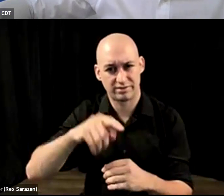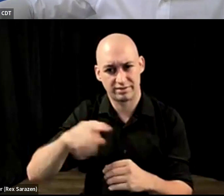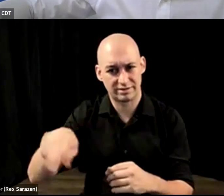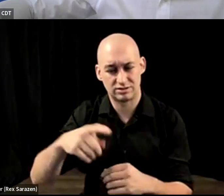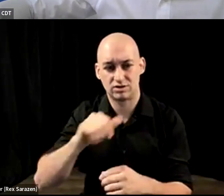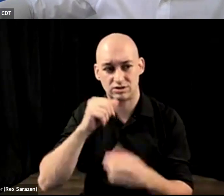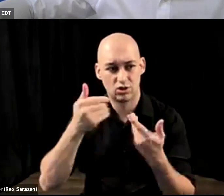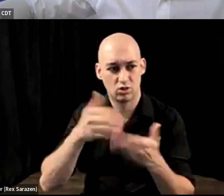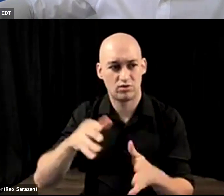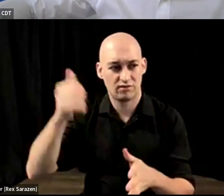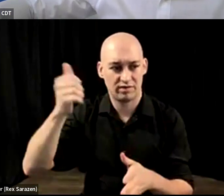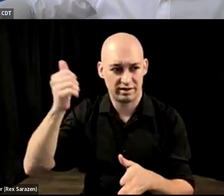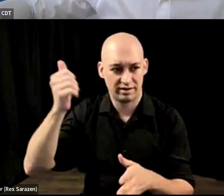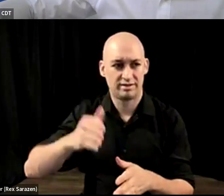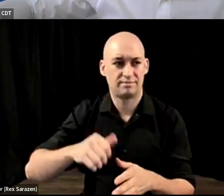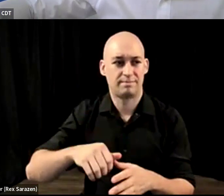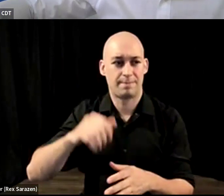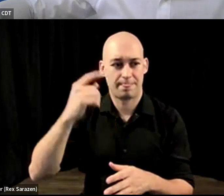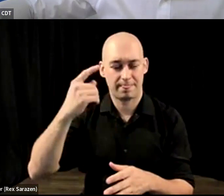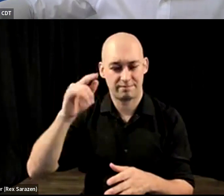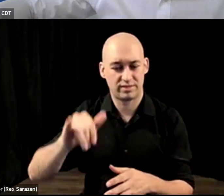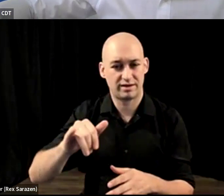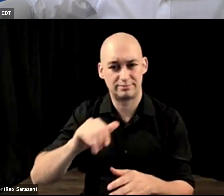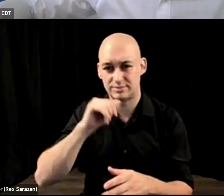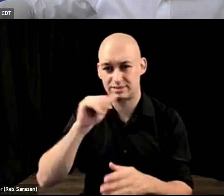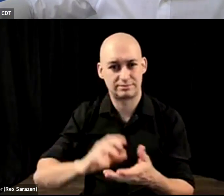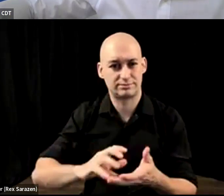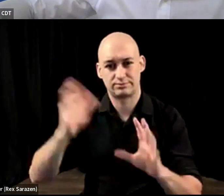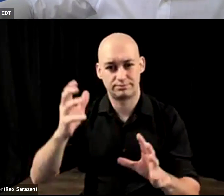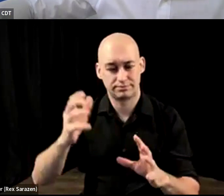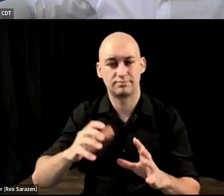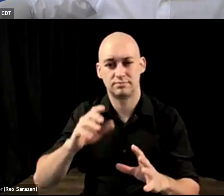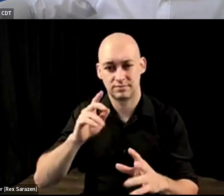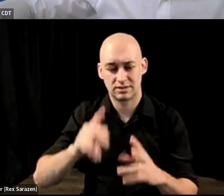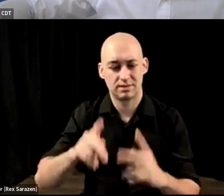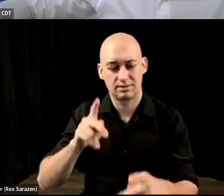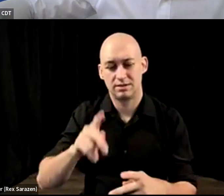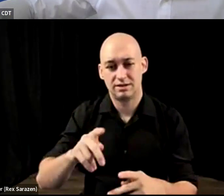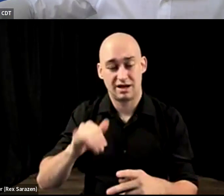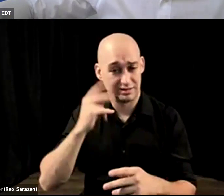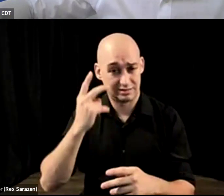or it gets interrupted because people do benefit but I definitely see so much potential like the